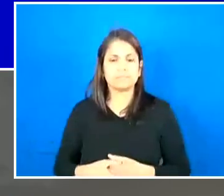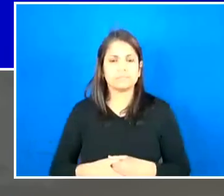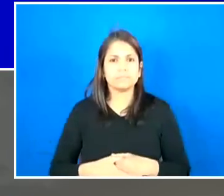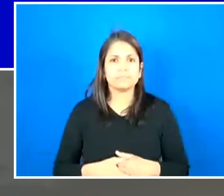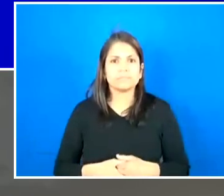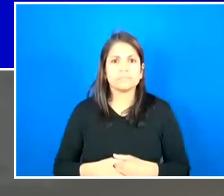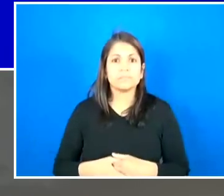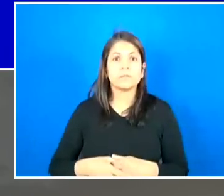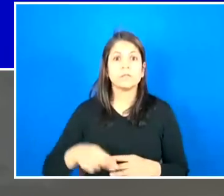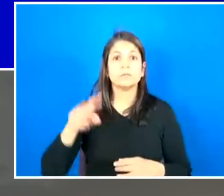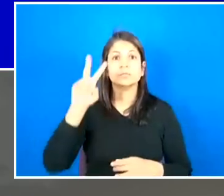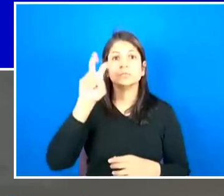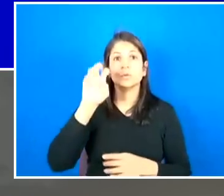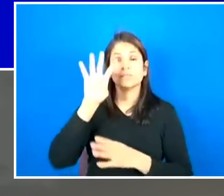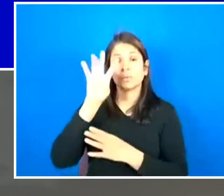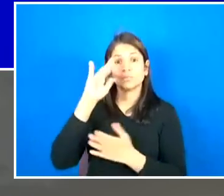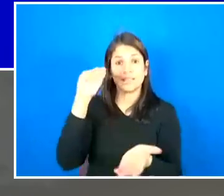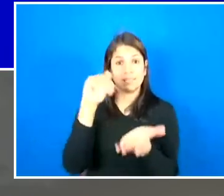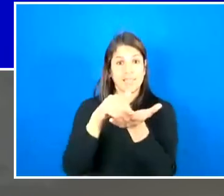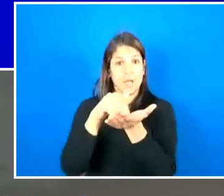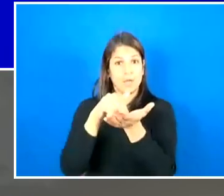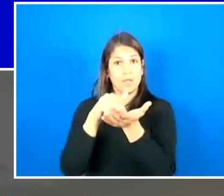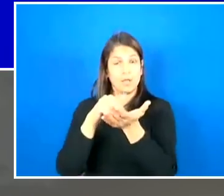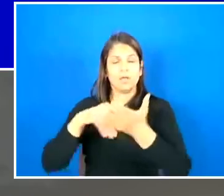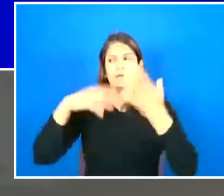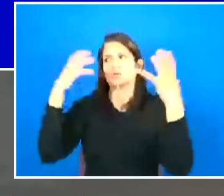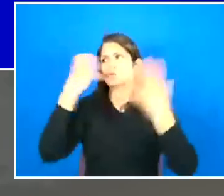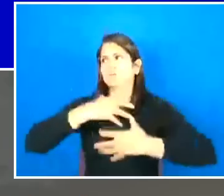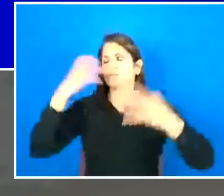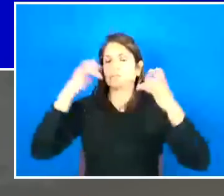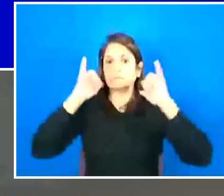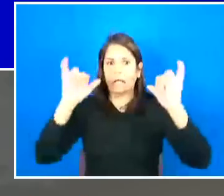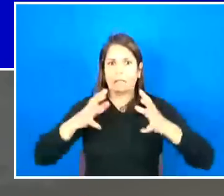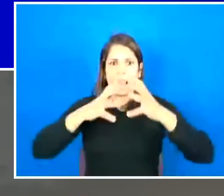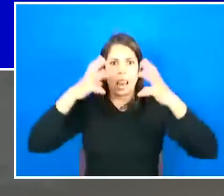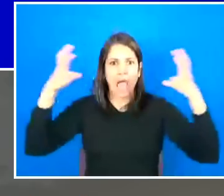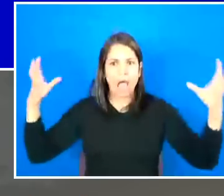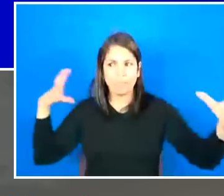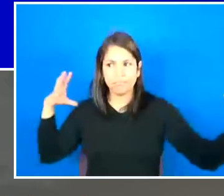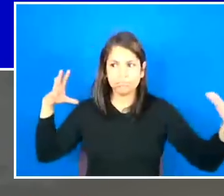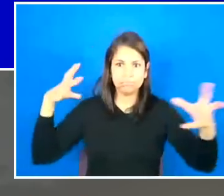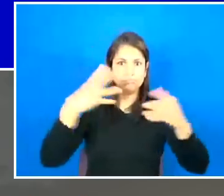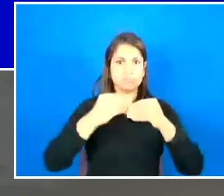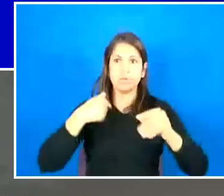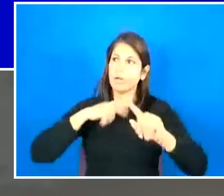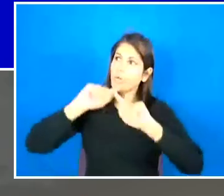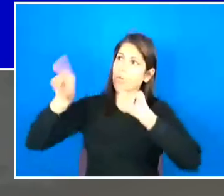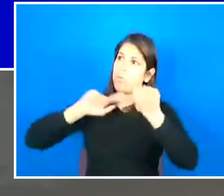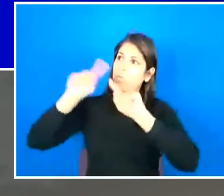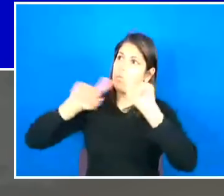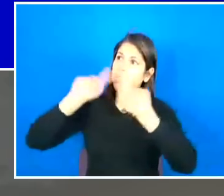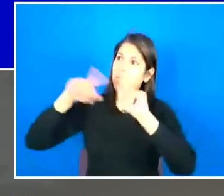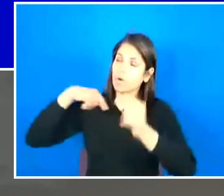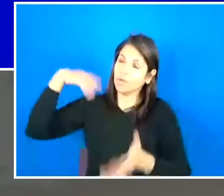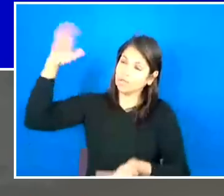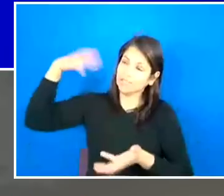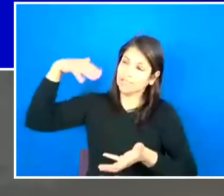ARRIVED AT T HE HOMES FO THE STUDENTS OR ARE IN THE PROCESS OF BEING SHIPPED TO